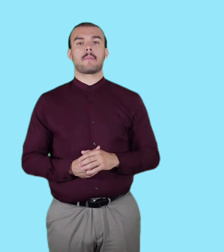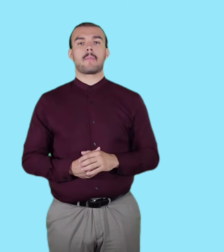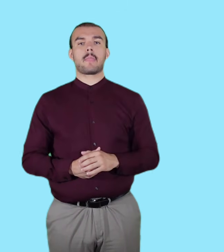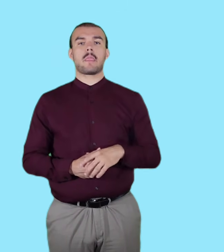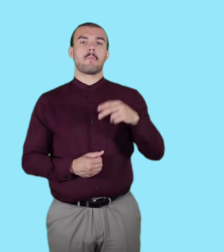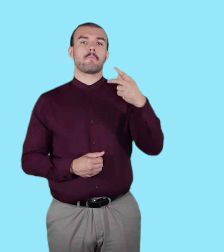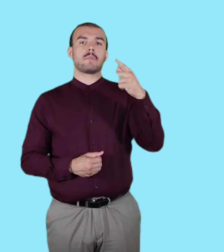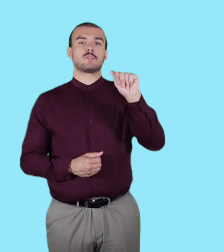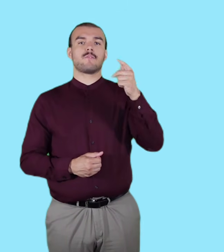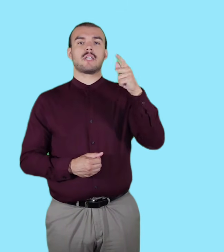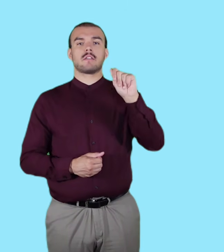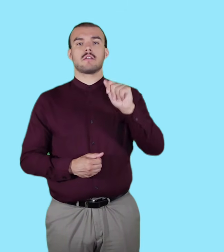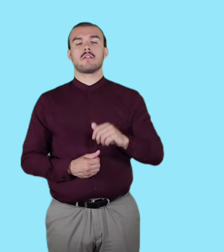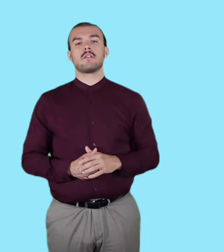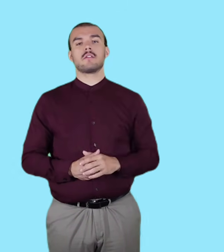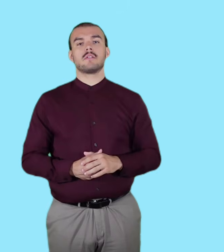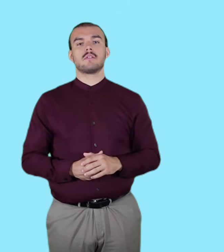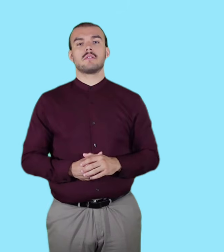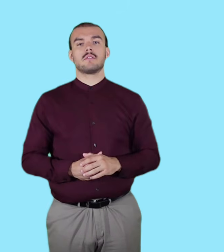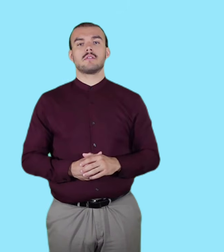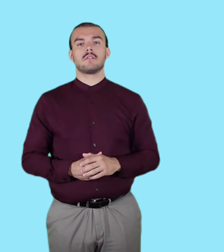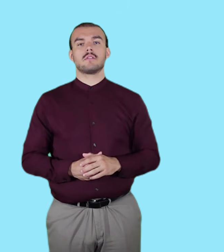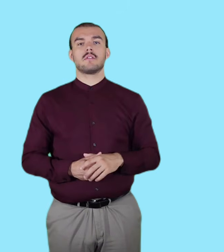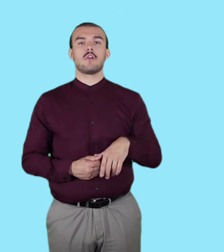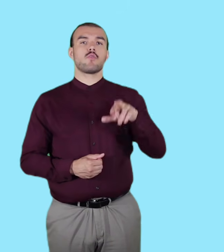Pennsylvania, Rhode Island,